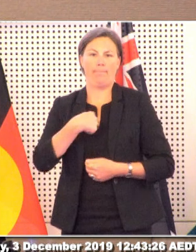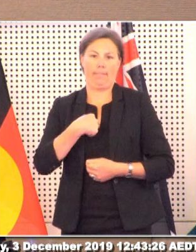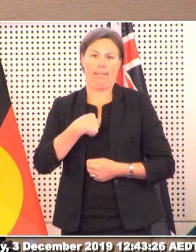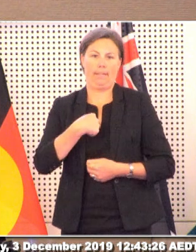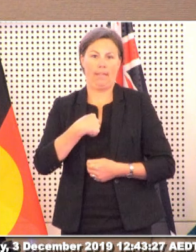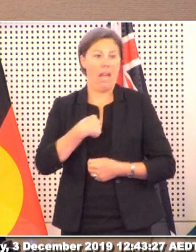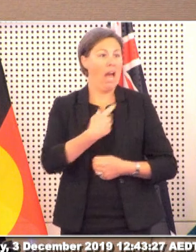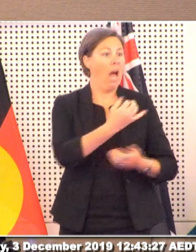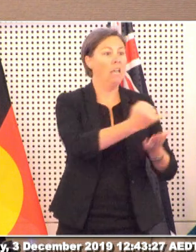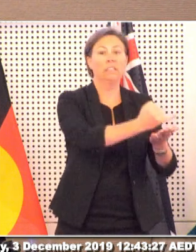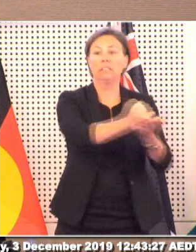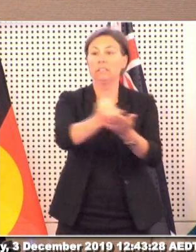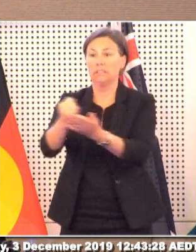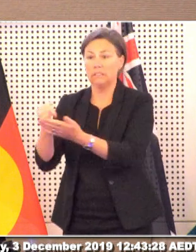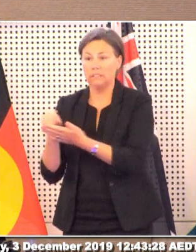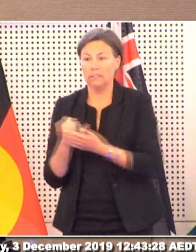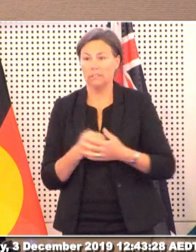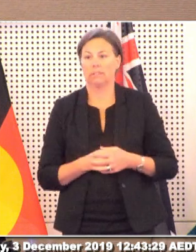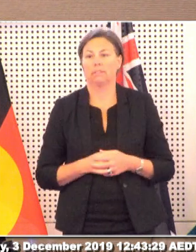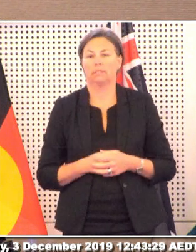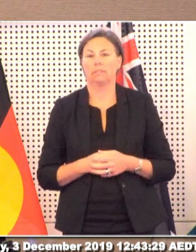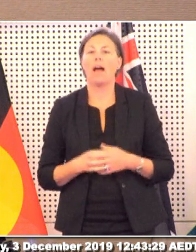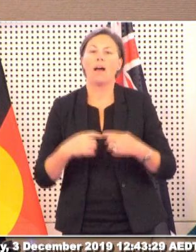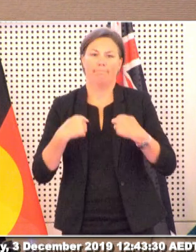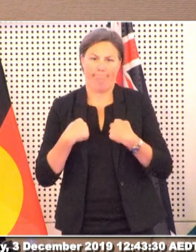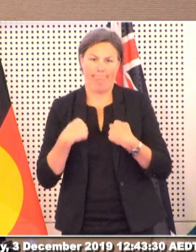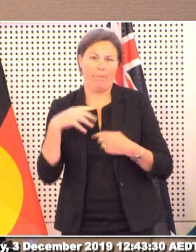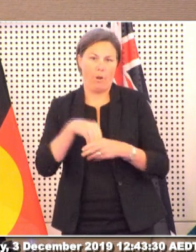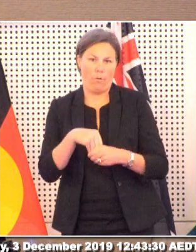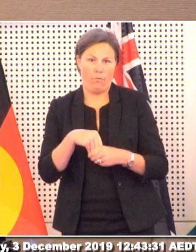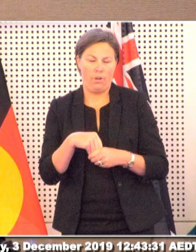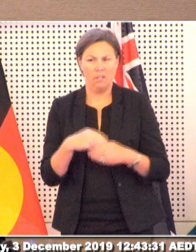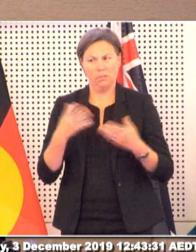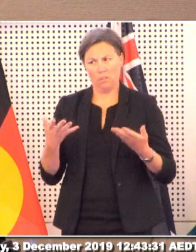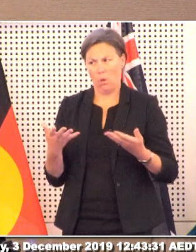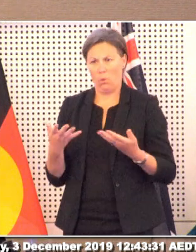And in terms of how you came to this role, can you tell the